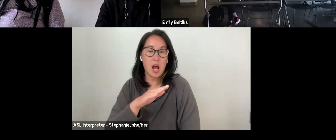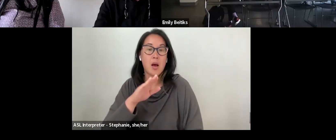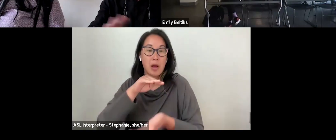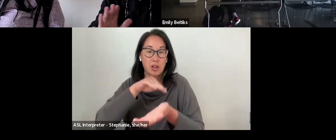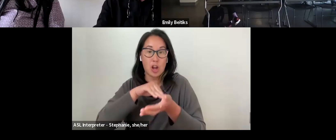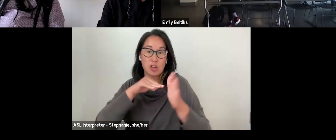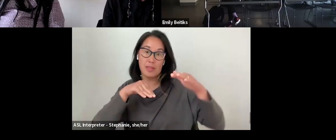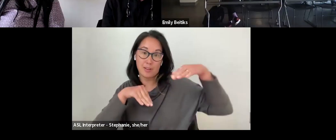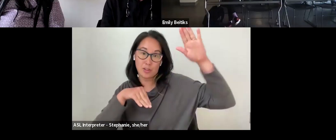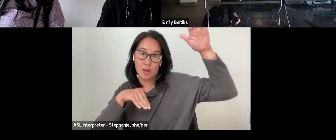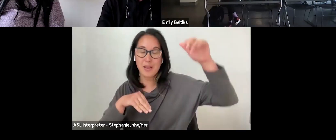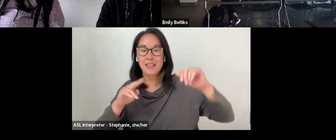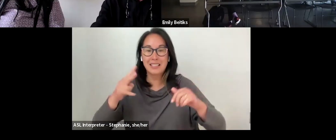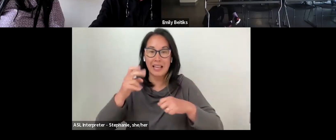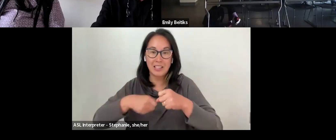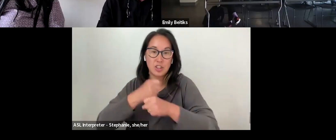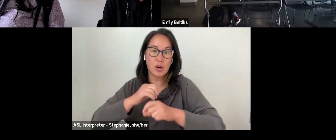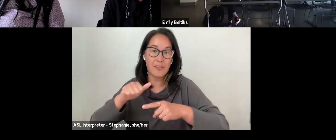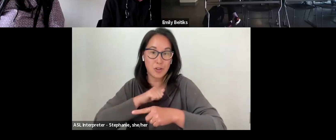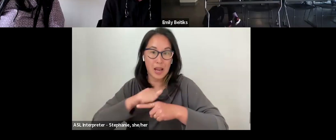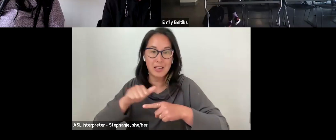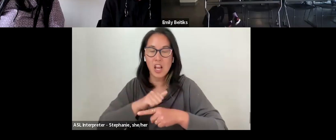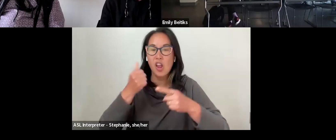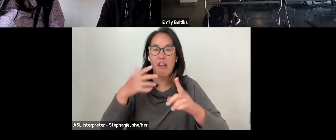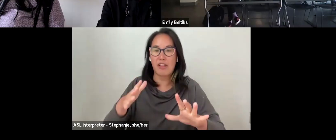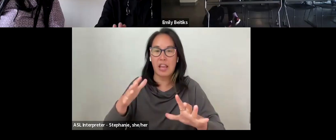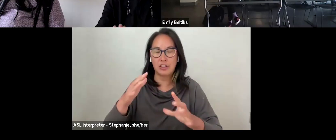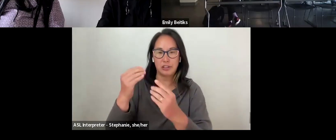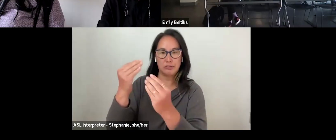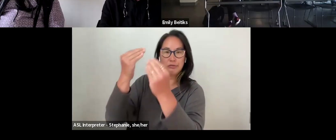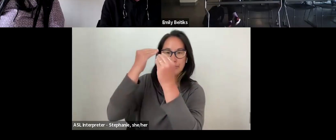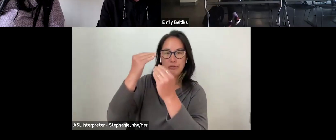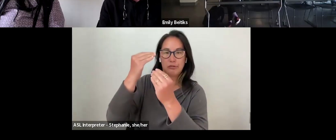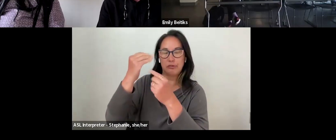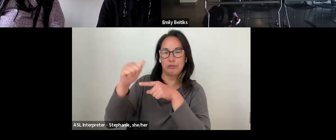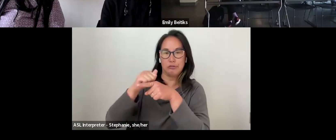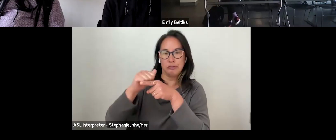And by your second year of training, you have been thoroughly -- you're gone, right?